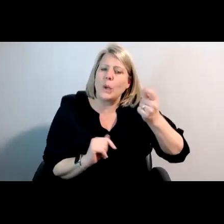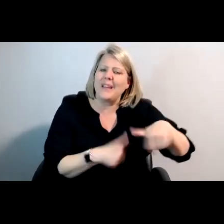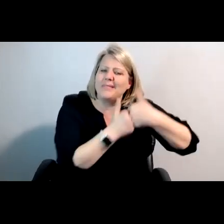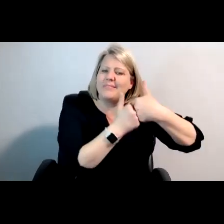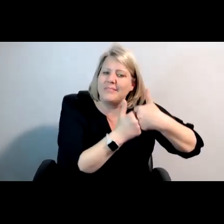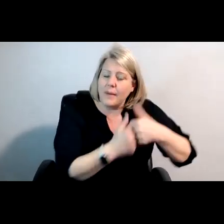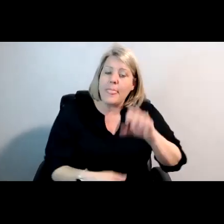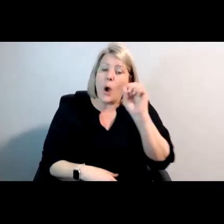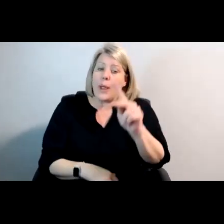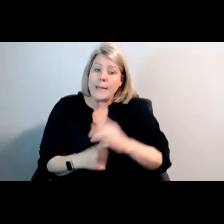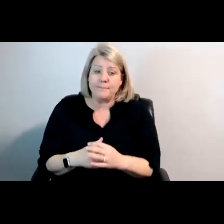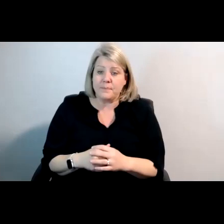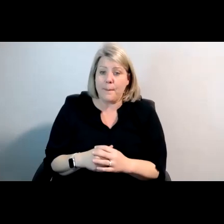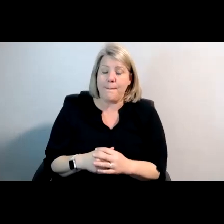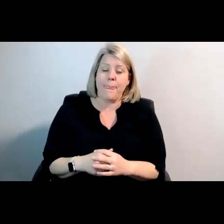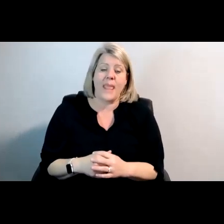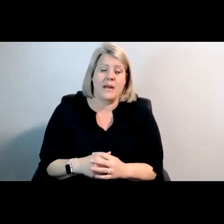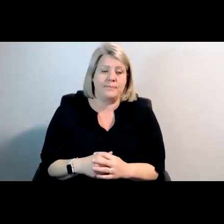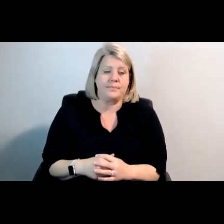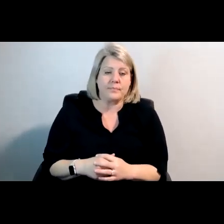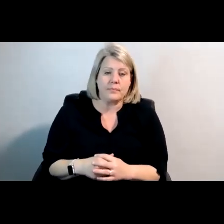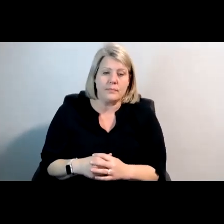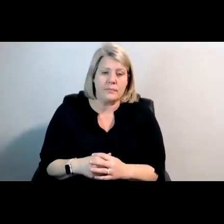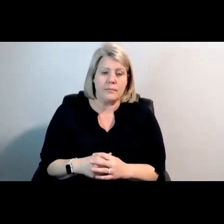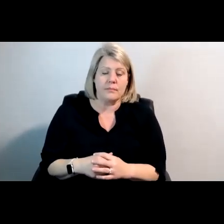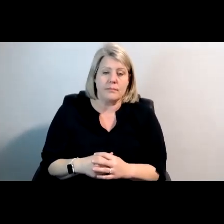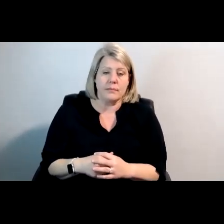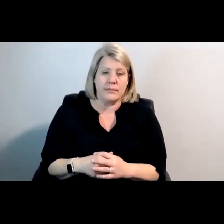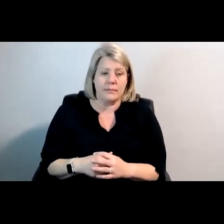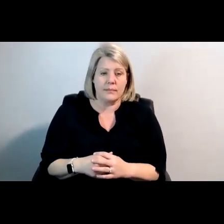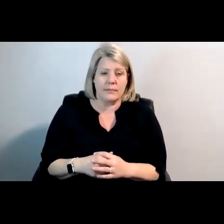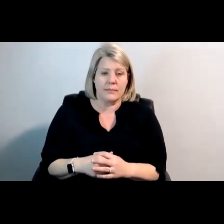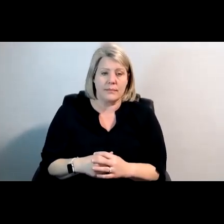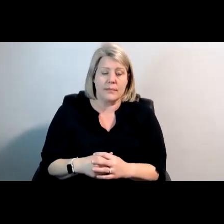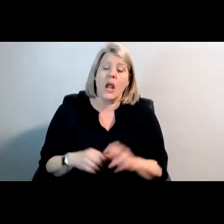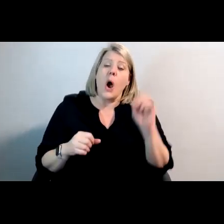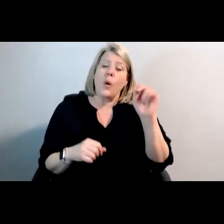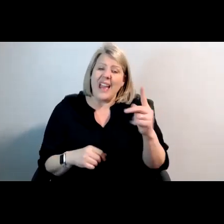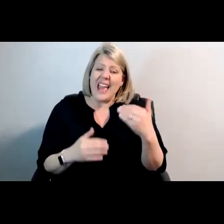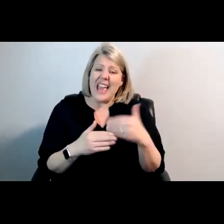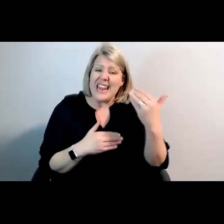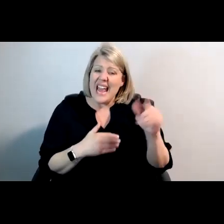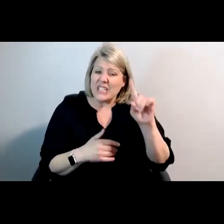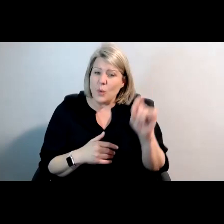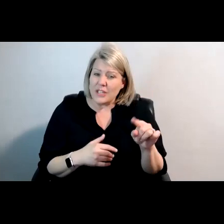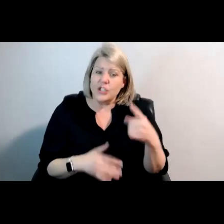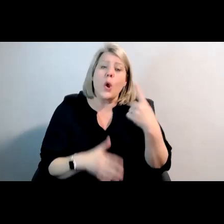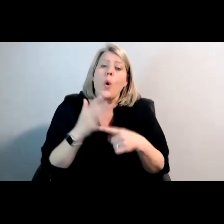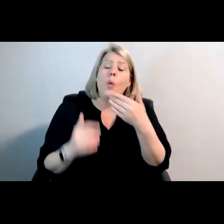Okay. Where am I? Do-do-do-do-do-do. What is the best way to handle a situation